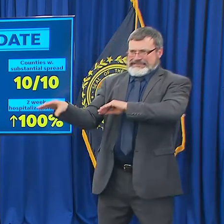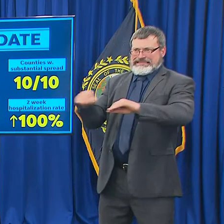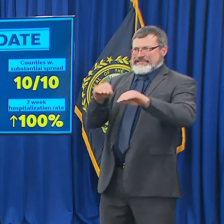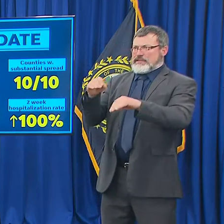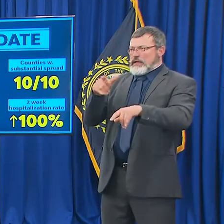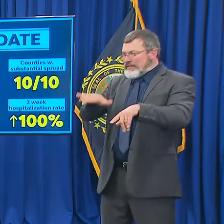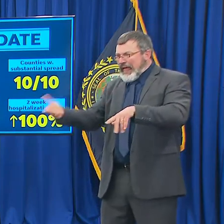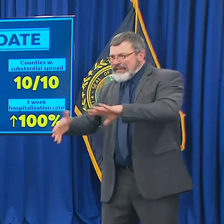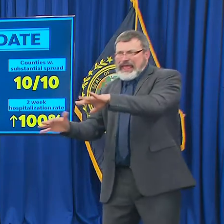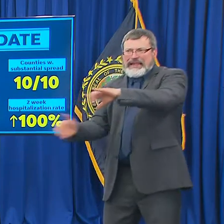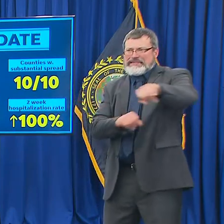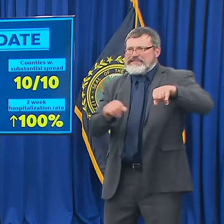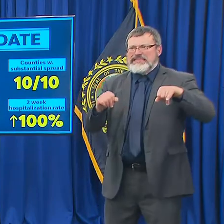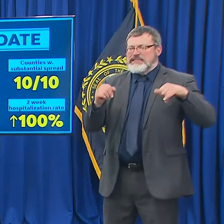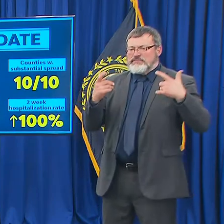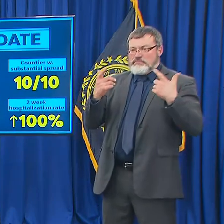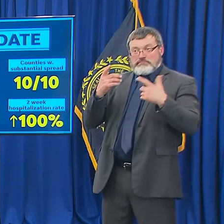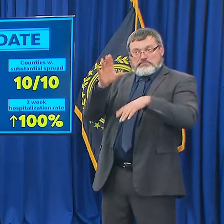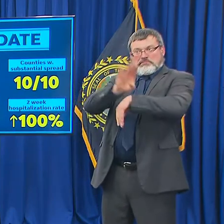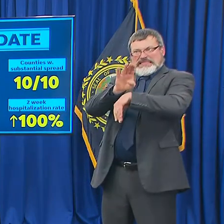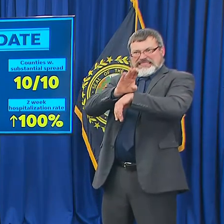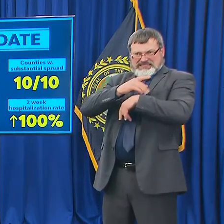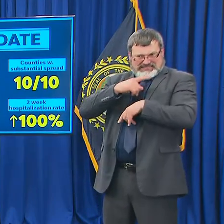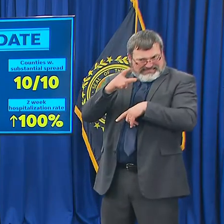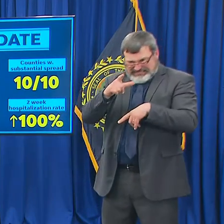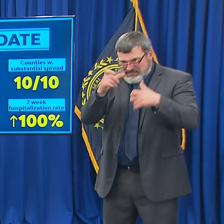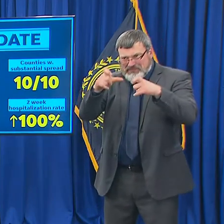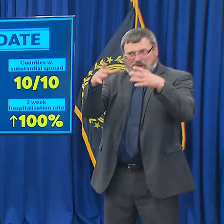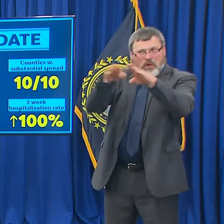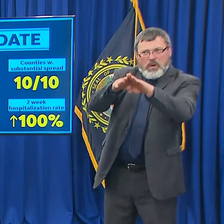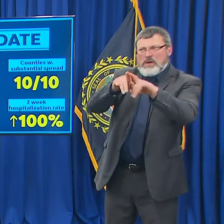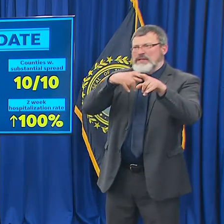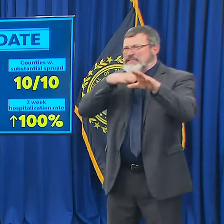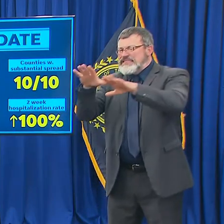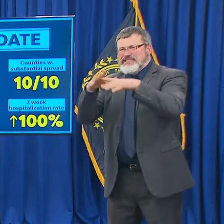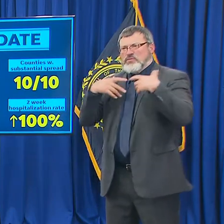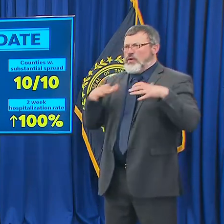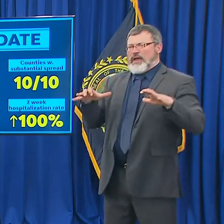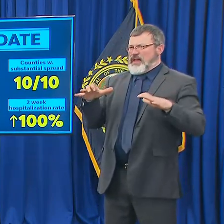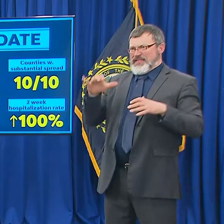I mean a phenomenal job in New Hampshire and their success is something to be championed and that's